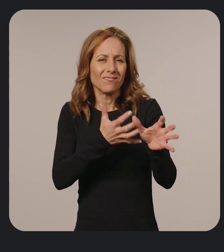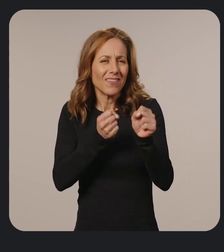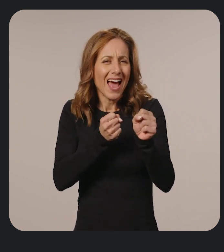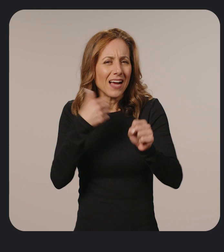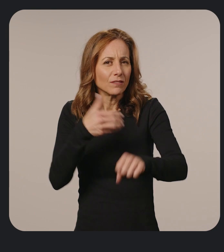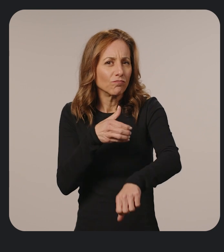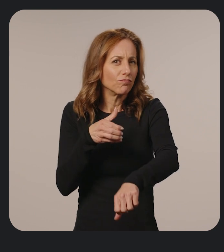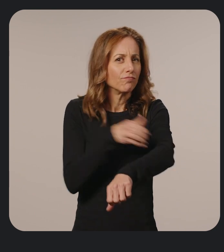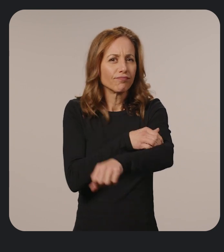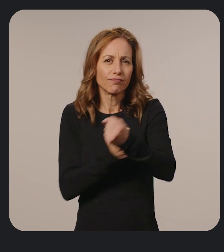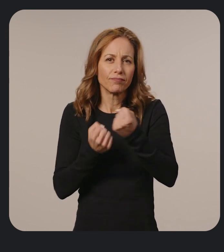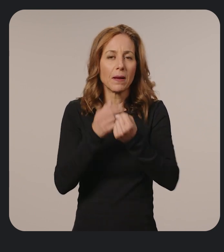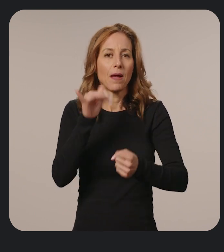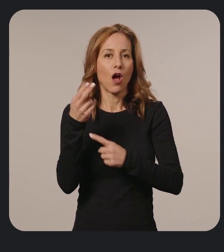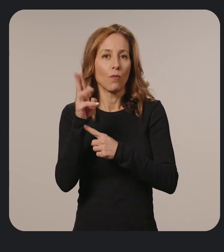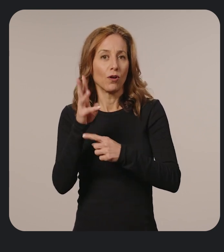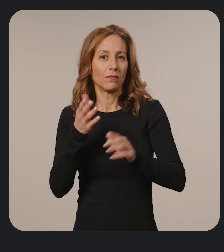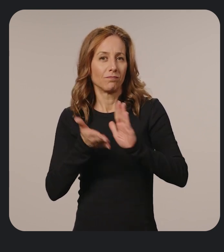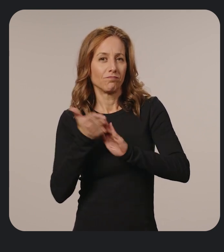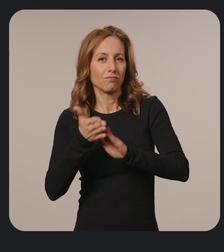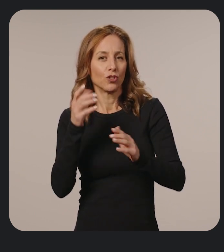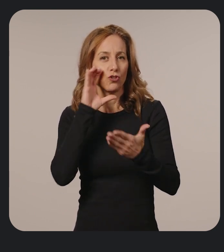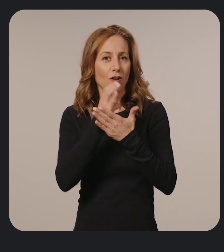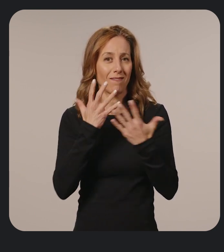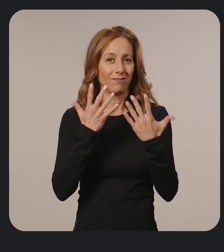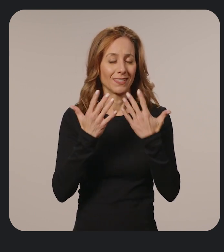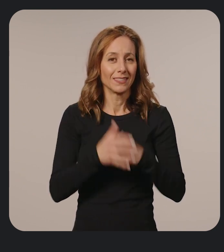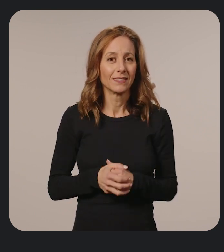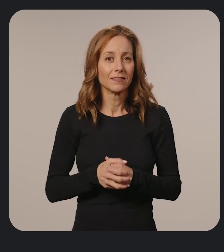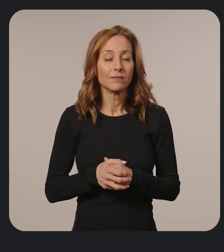It's fast, powered by hardware-accelerated graphics.